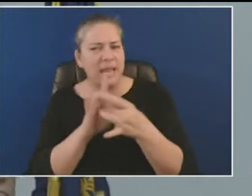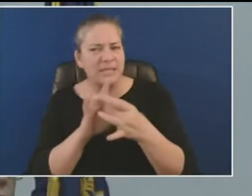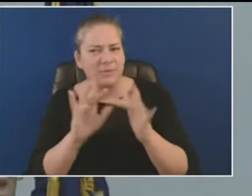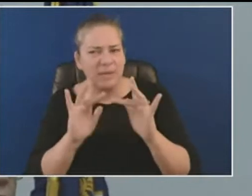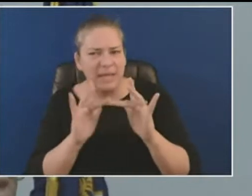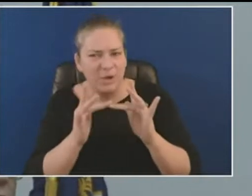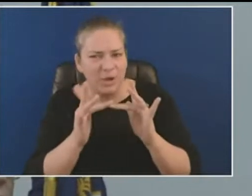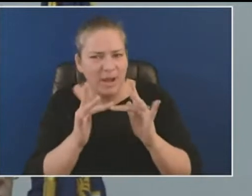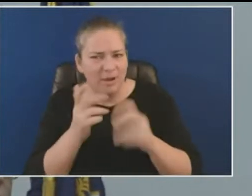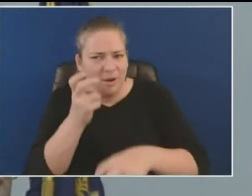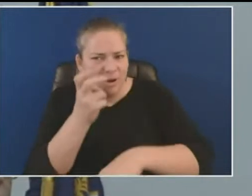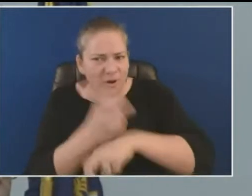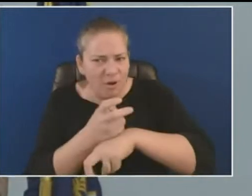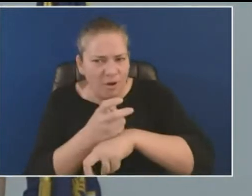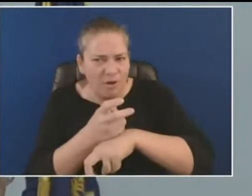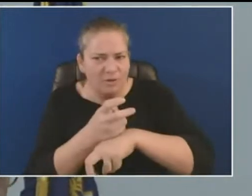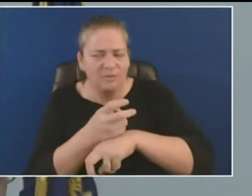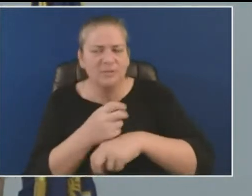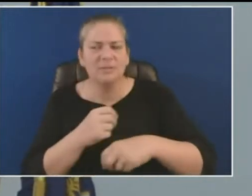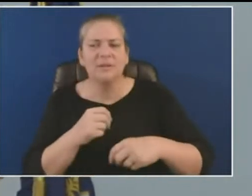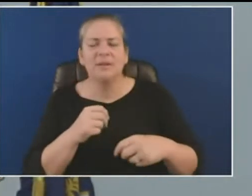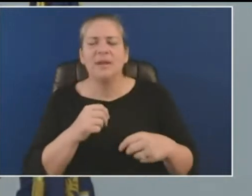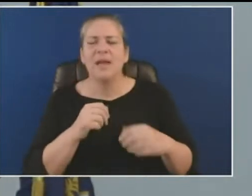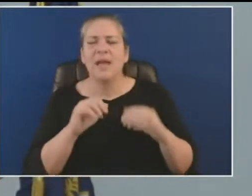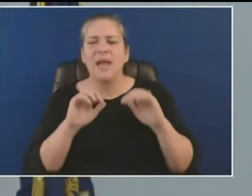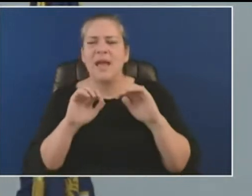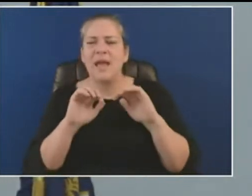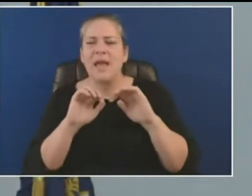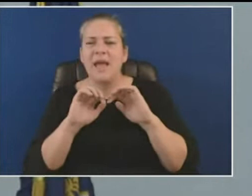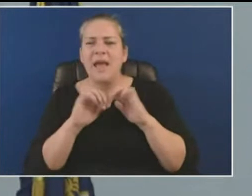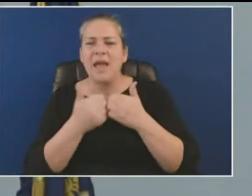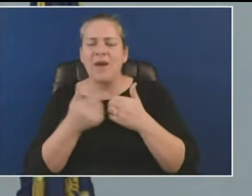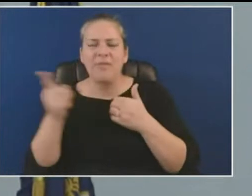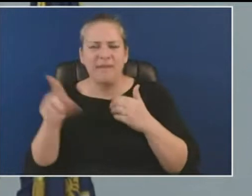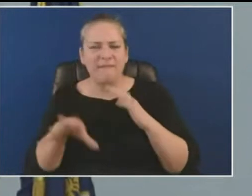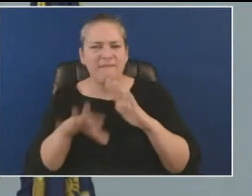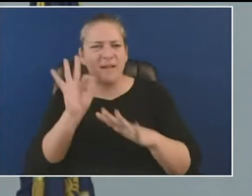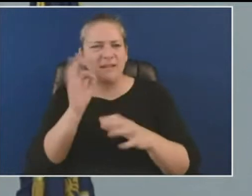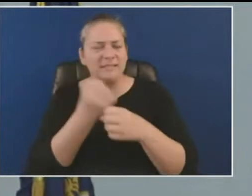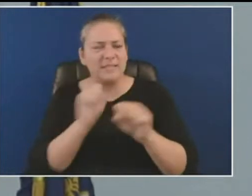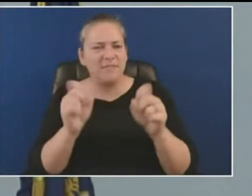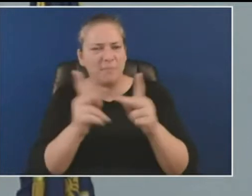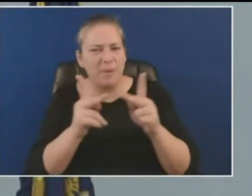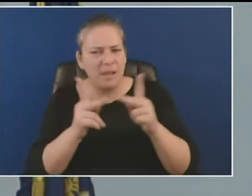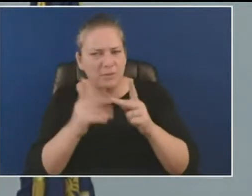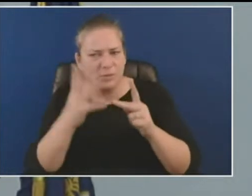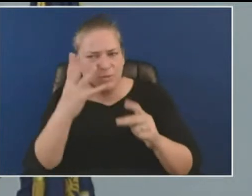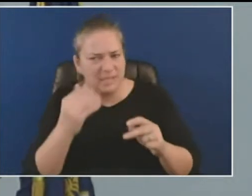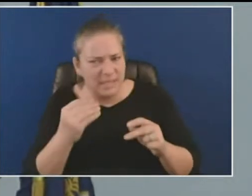How are those people going to find a safe place to sleep tonight? Well, first, what we'd say is we're with you.